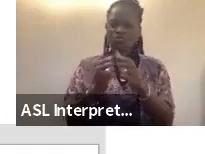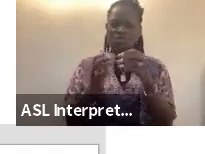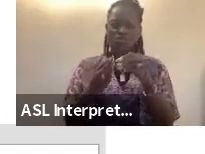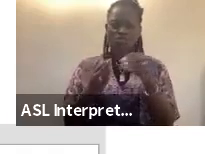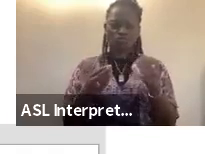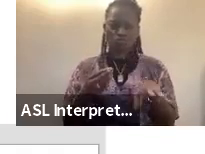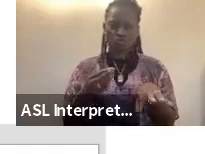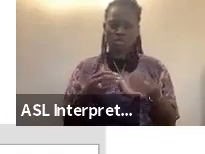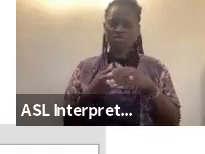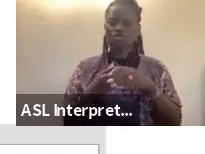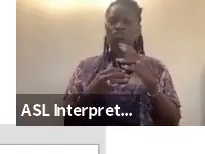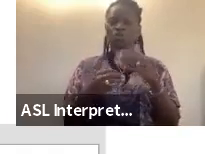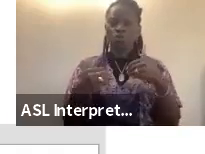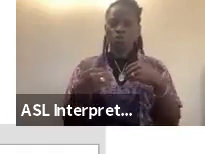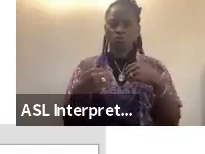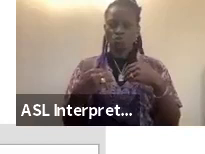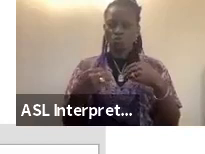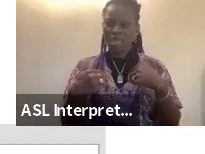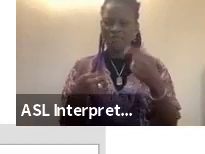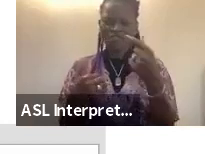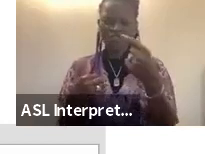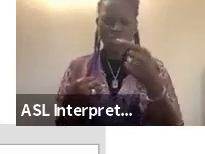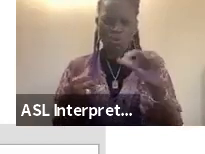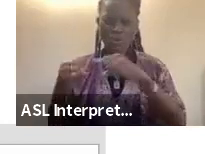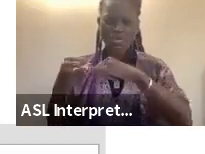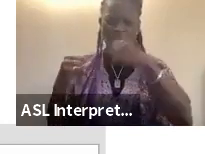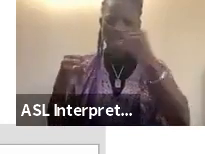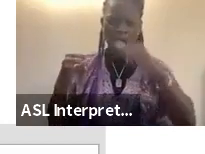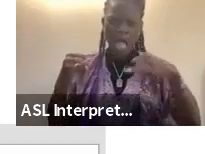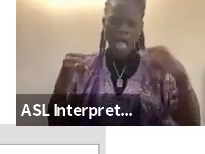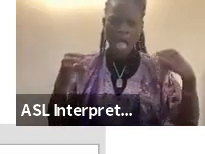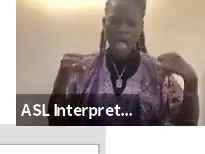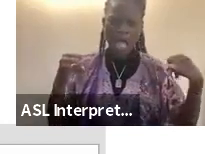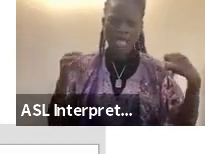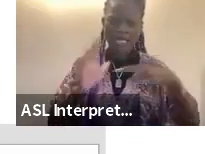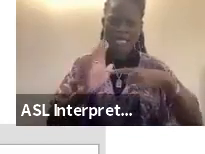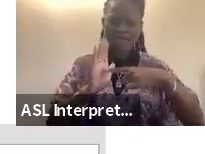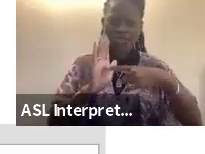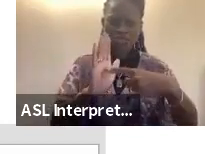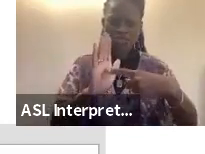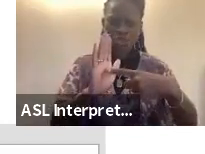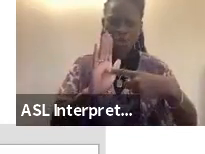So this Gray line is showing the overall case rate per week for $100,000.